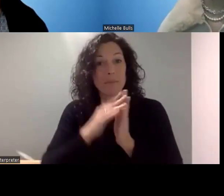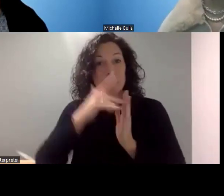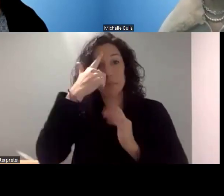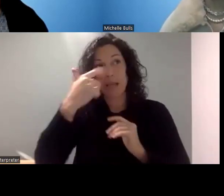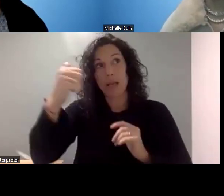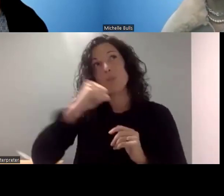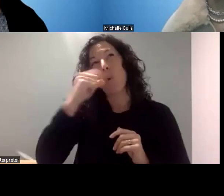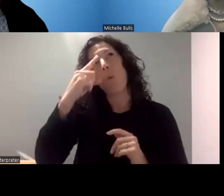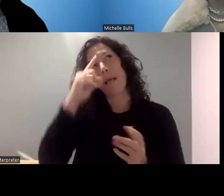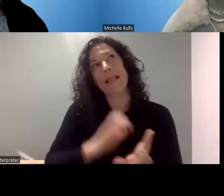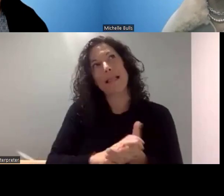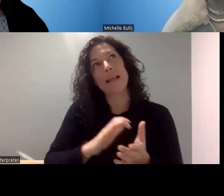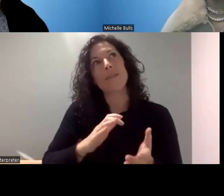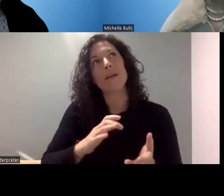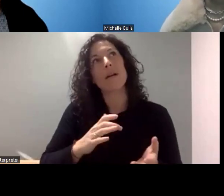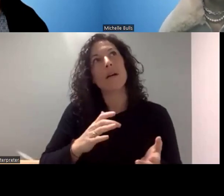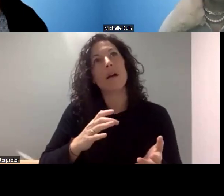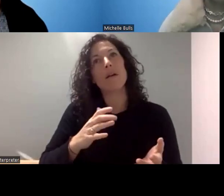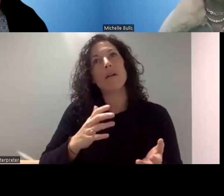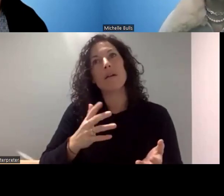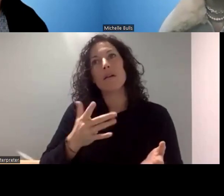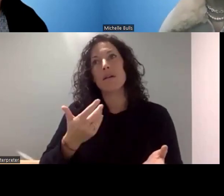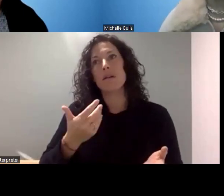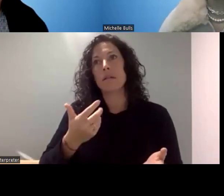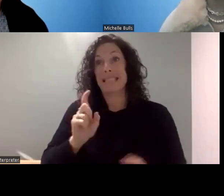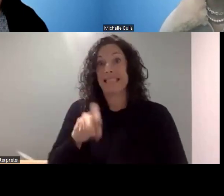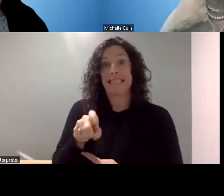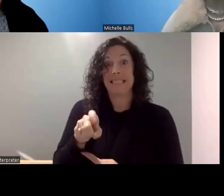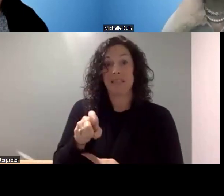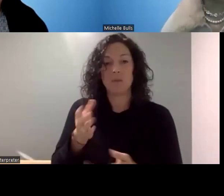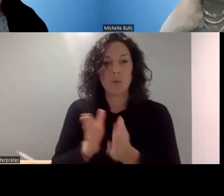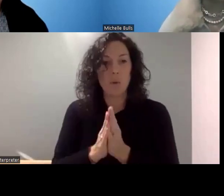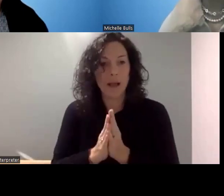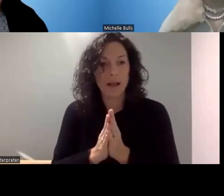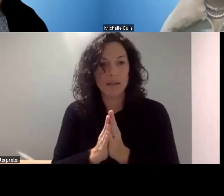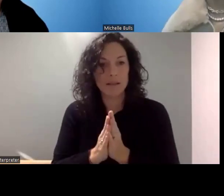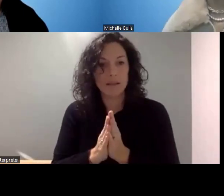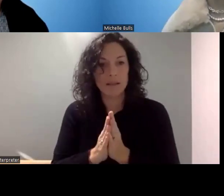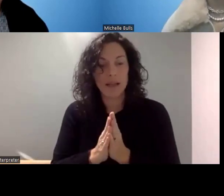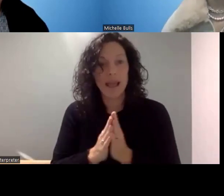that there's a real need to request it, and they're direct charging everything,